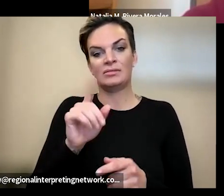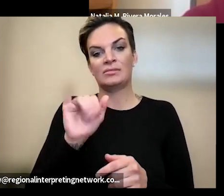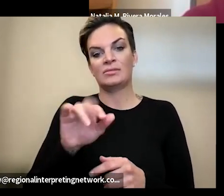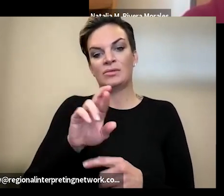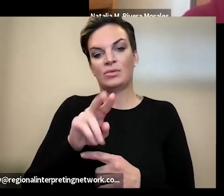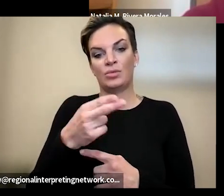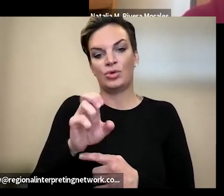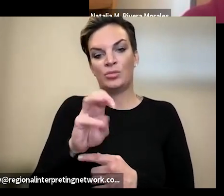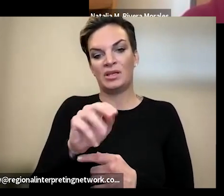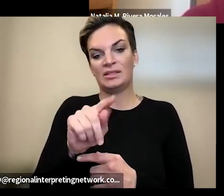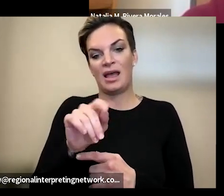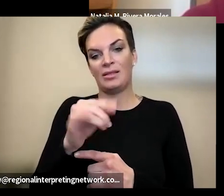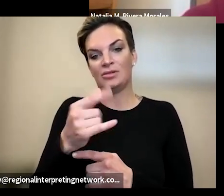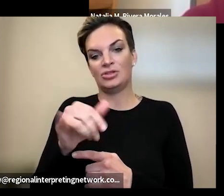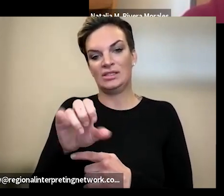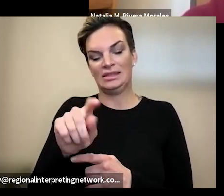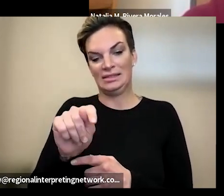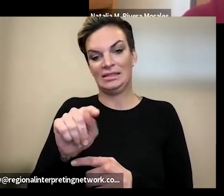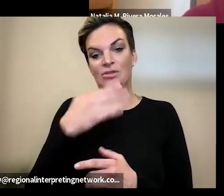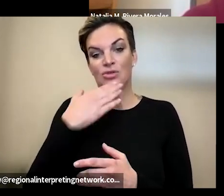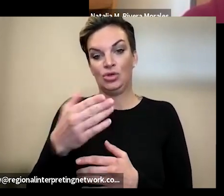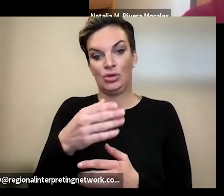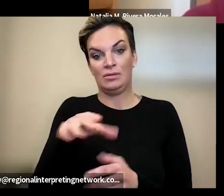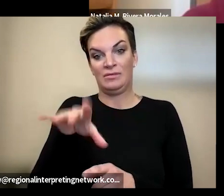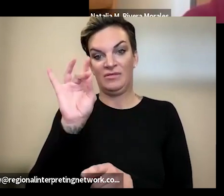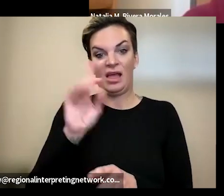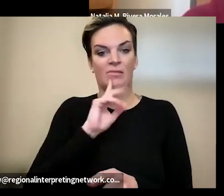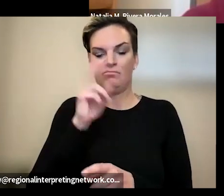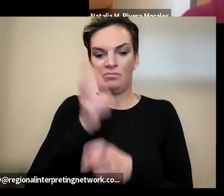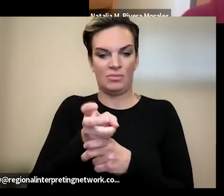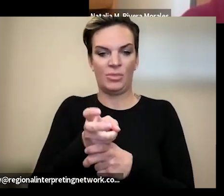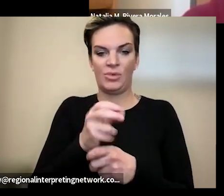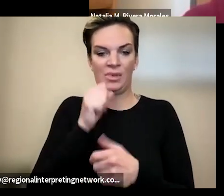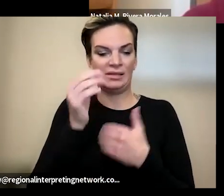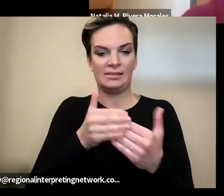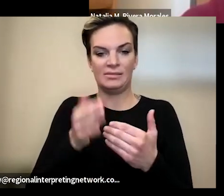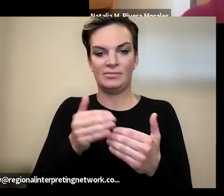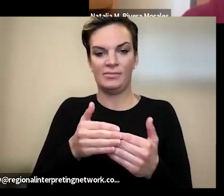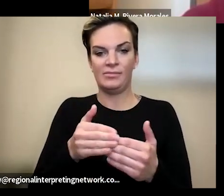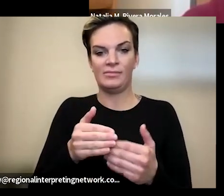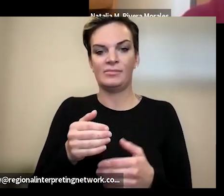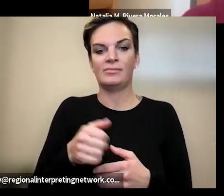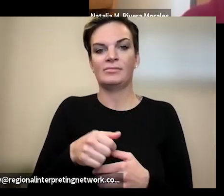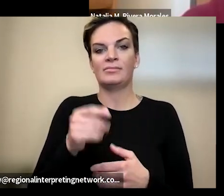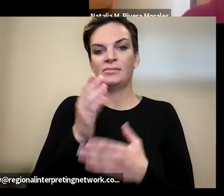good rheumatologists are far and few between. There's parts of the US where people are